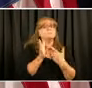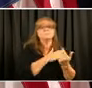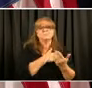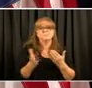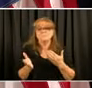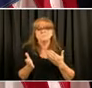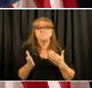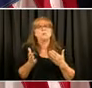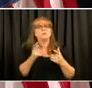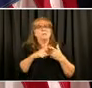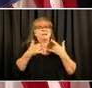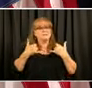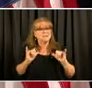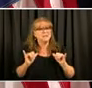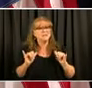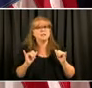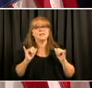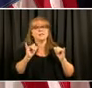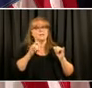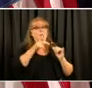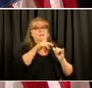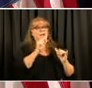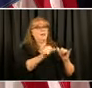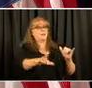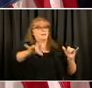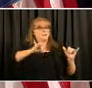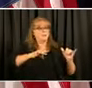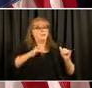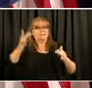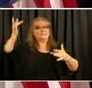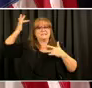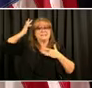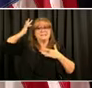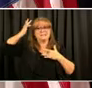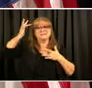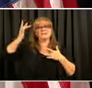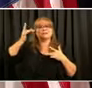communities have really been leading the way in finding safe ways to host their primary industry